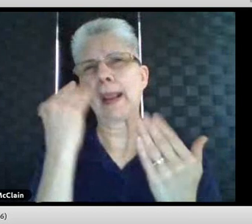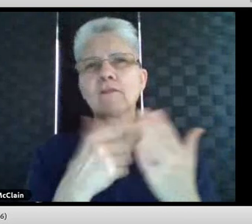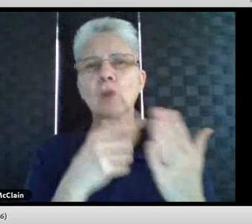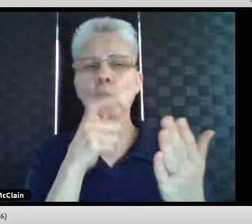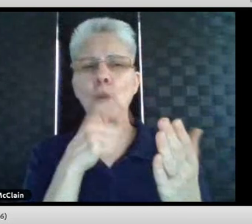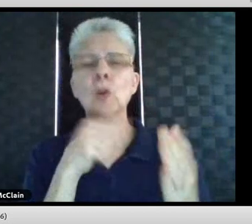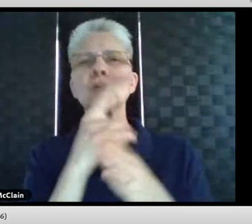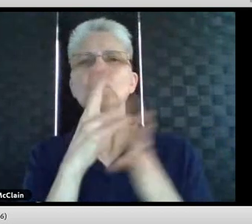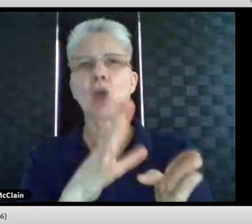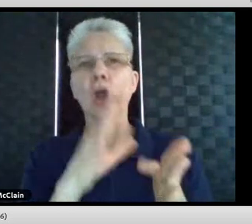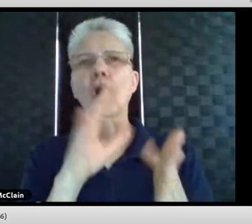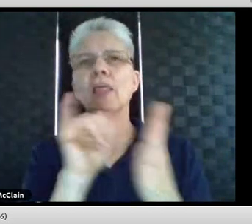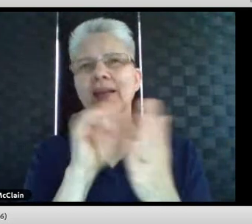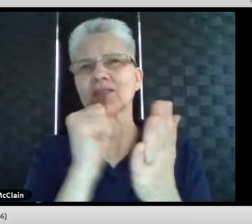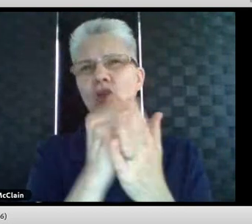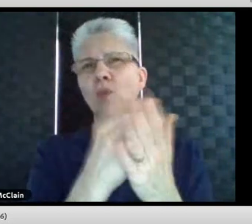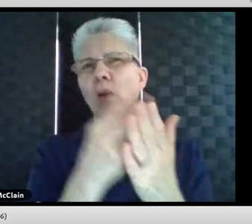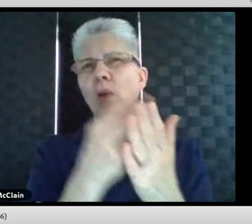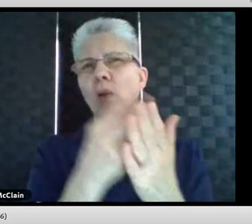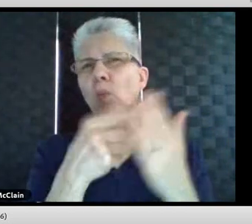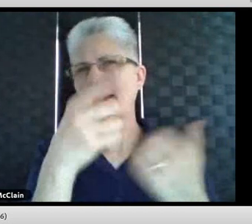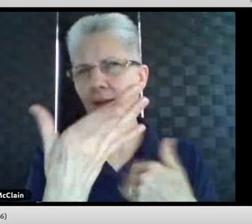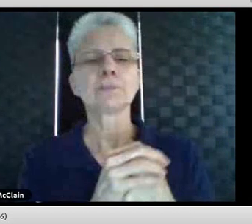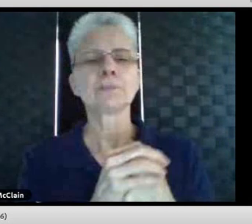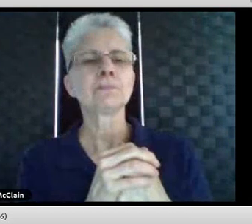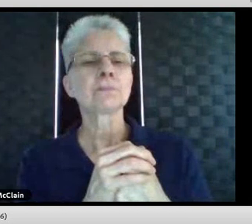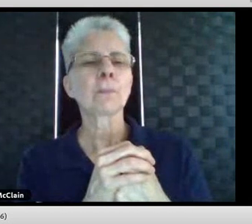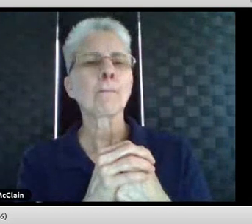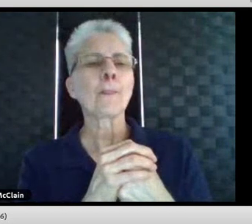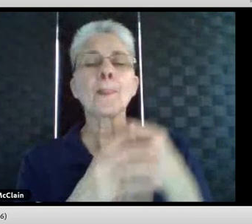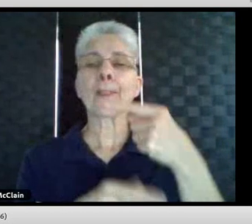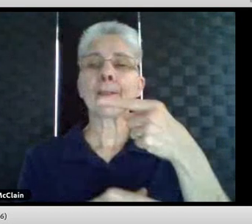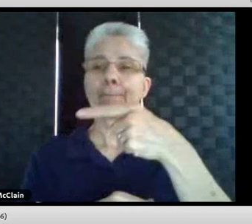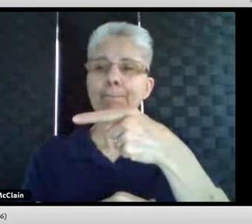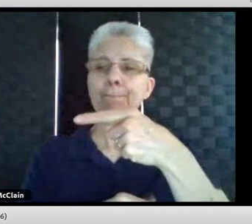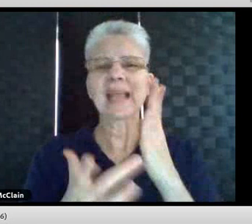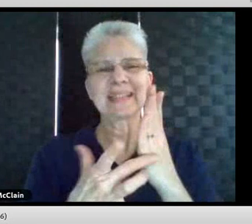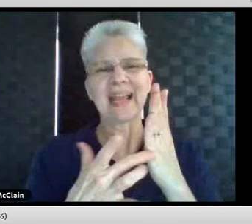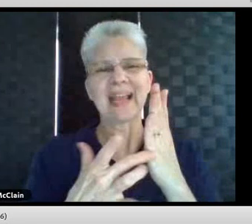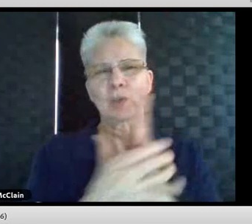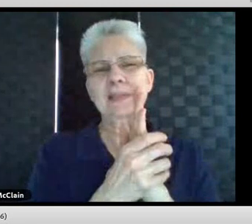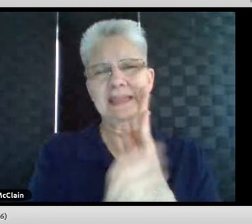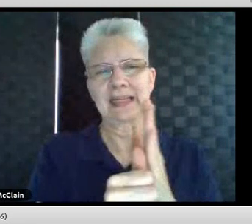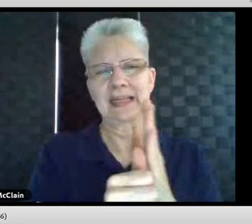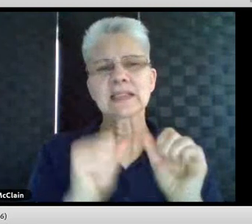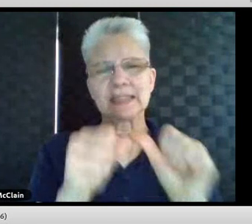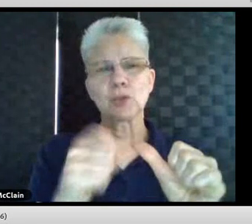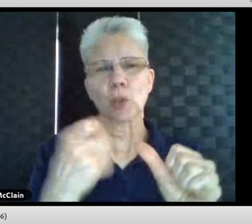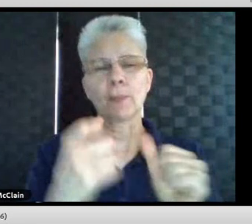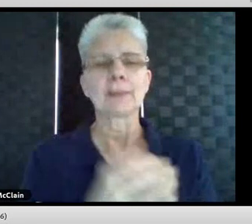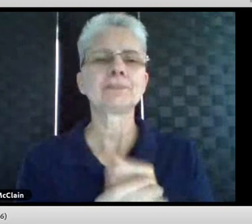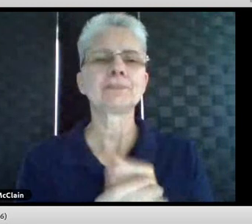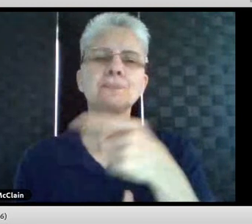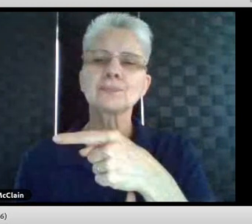are and kind of the software that they have. So technical skills to continue a little bit: If you do digital chat,